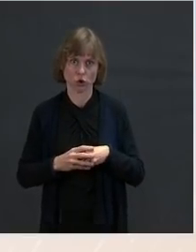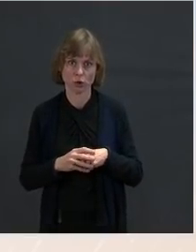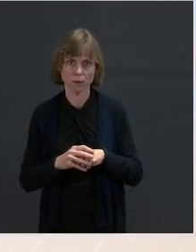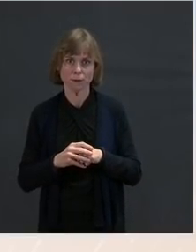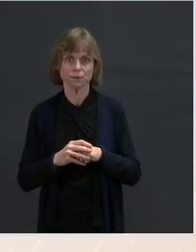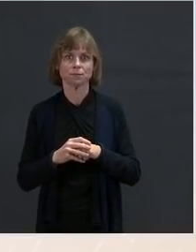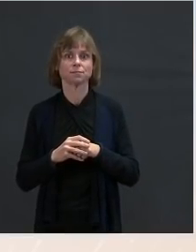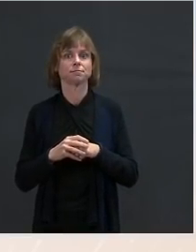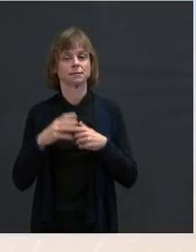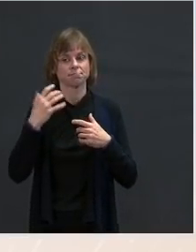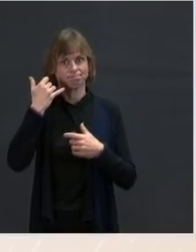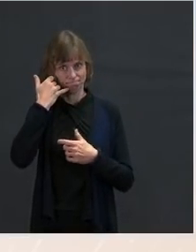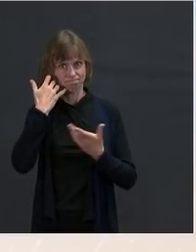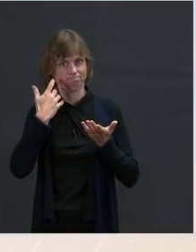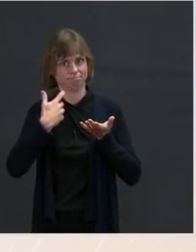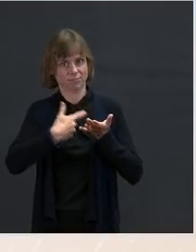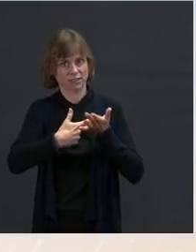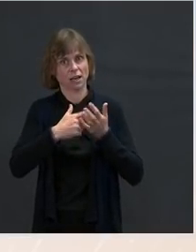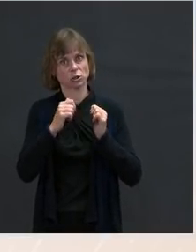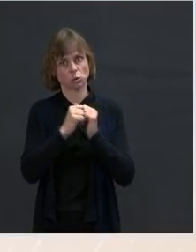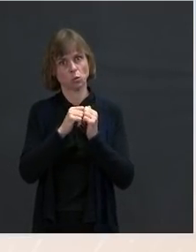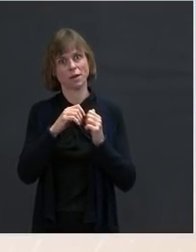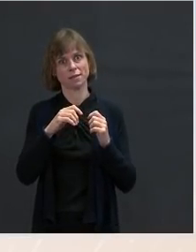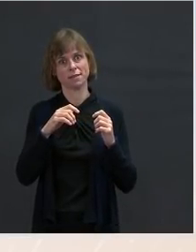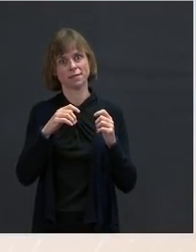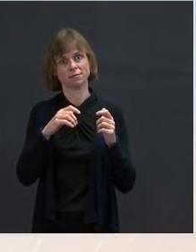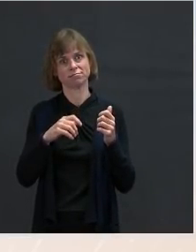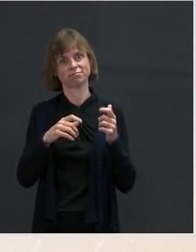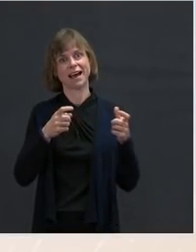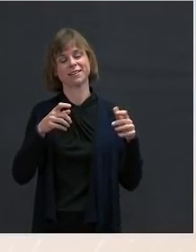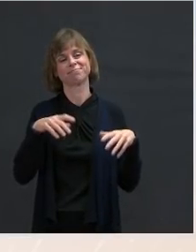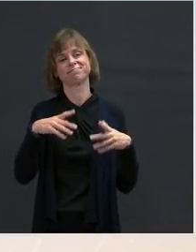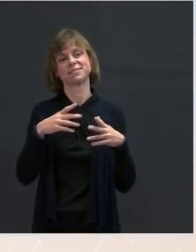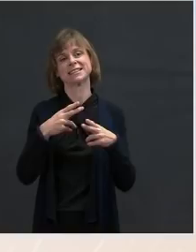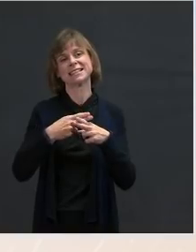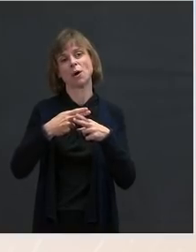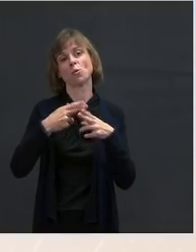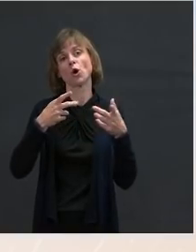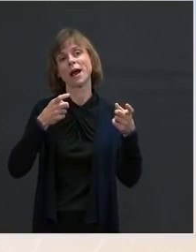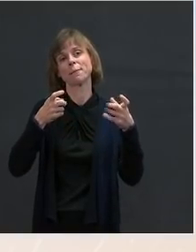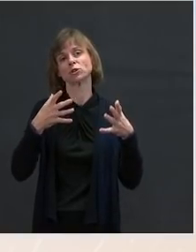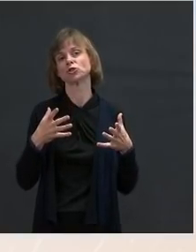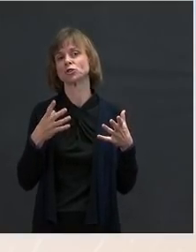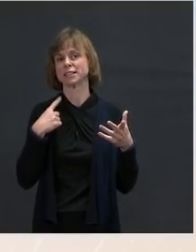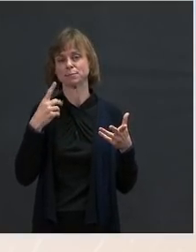on the way back from that trip. He has been getting updates from his national security team over the course of the weekend,